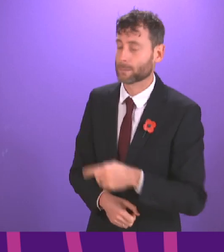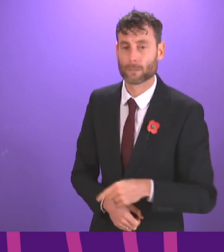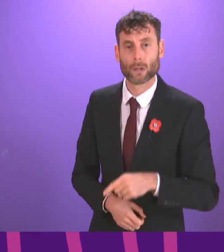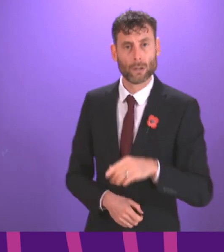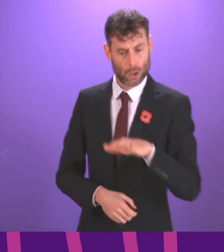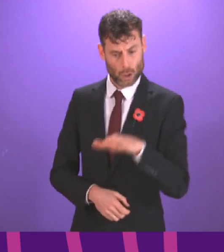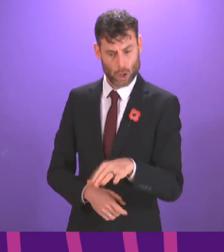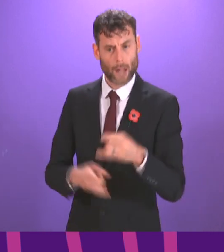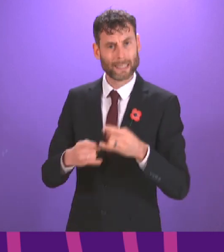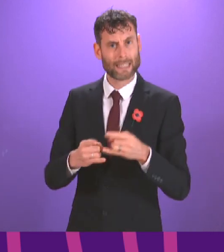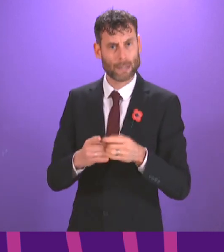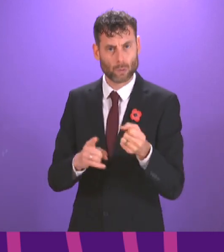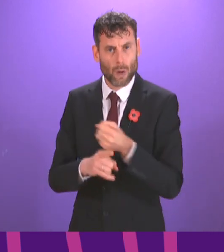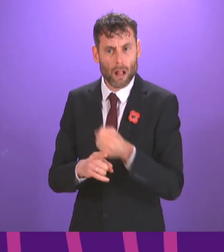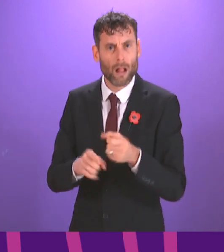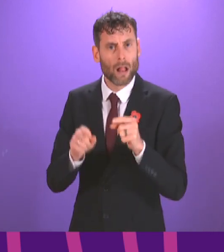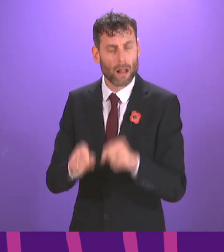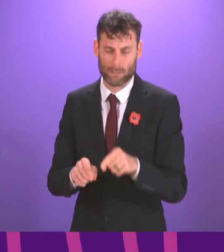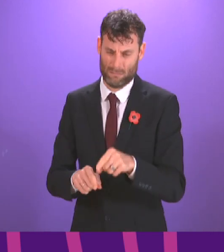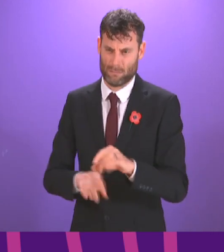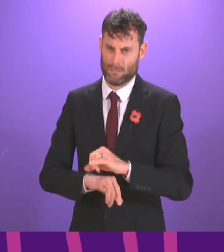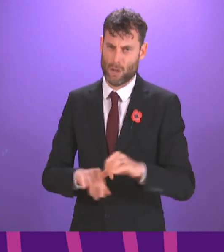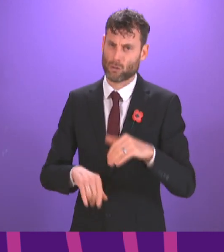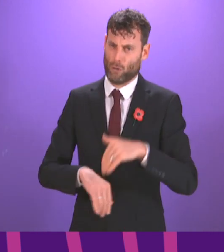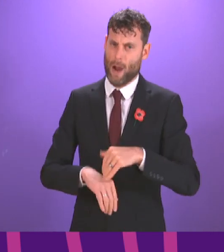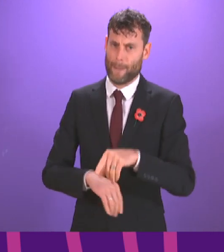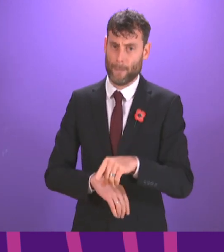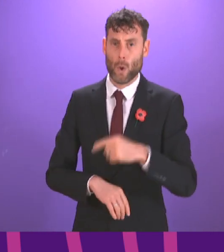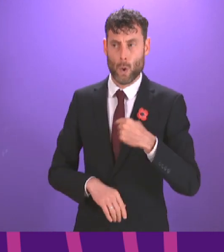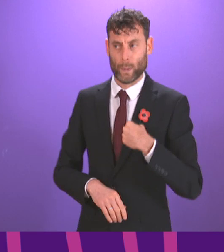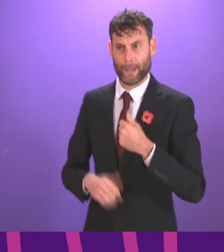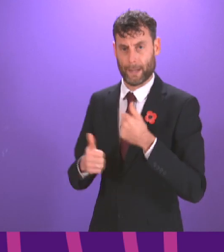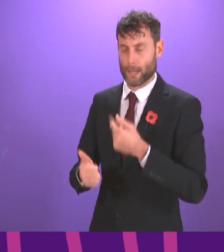crimes. We welcome the publication of that important research, which examined the complexity